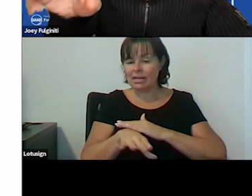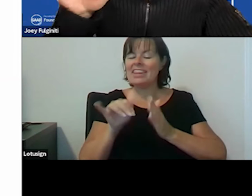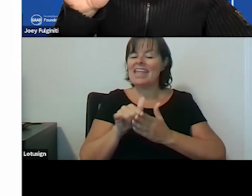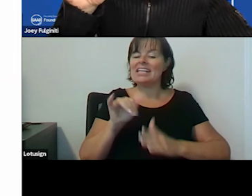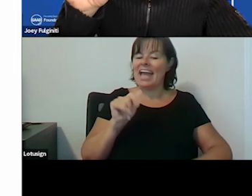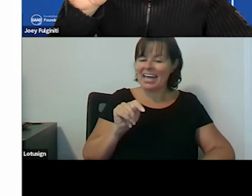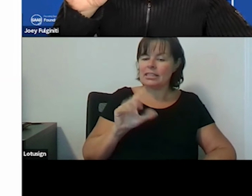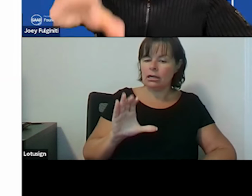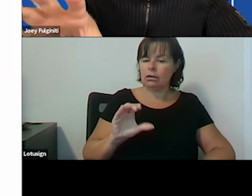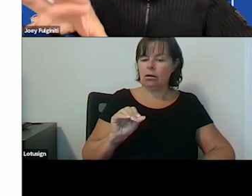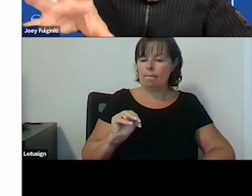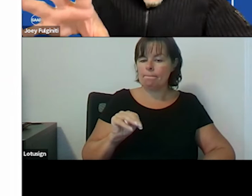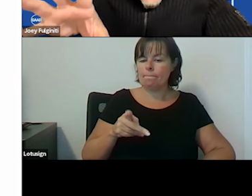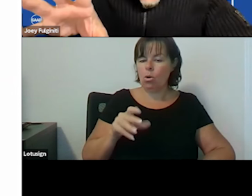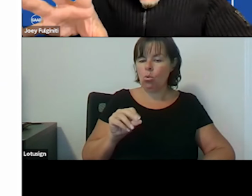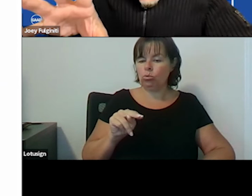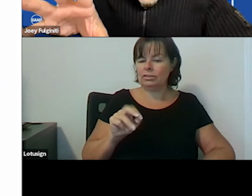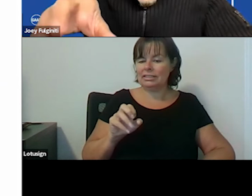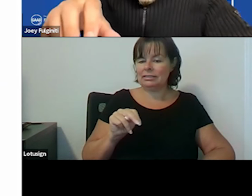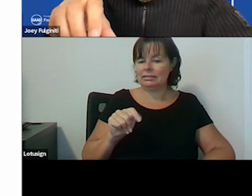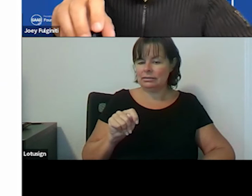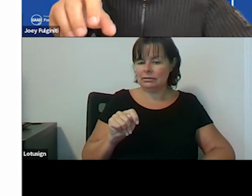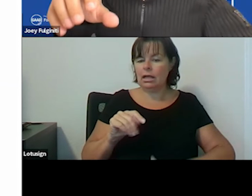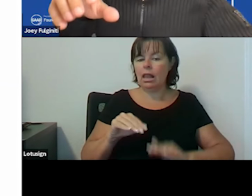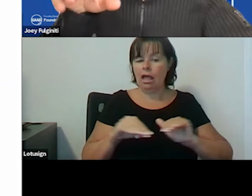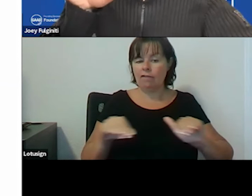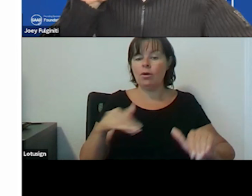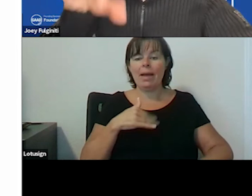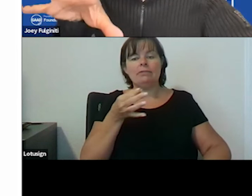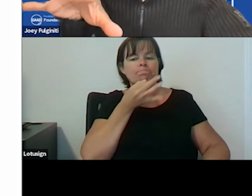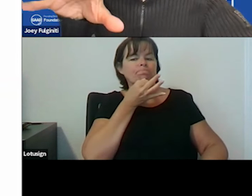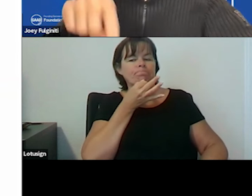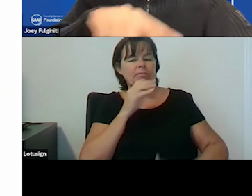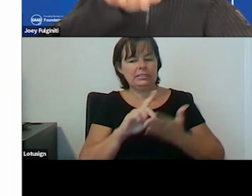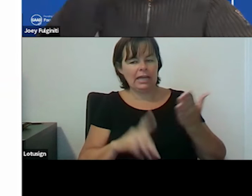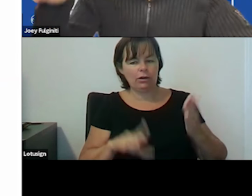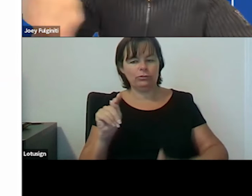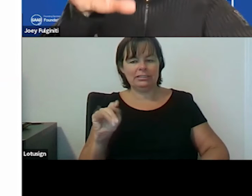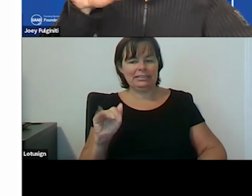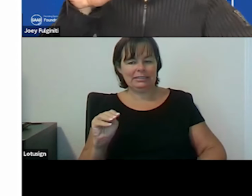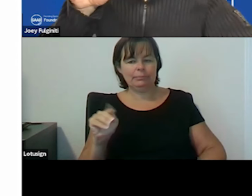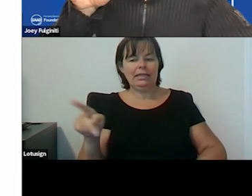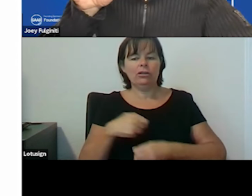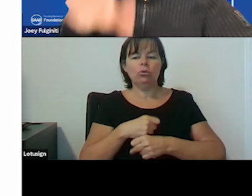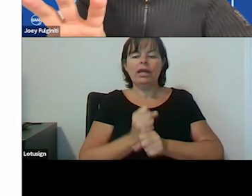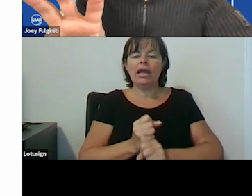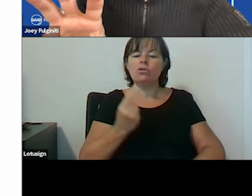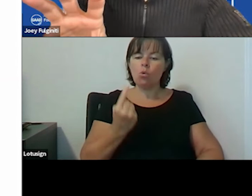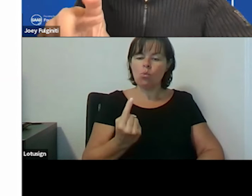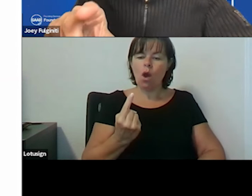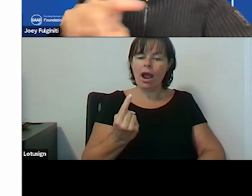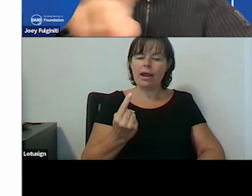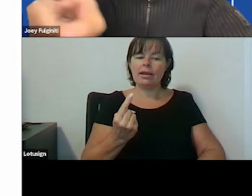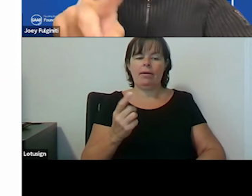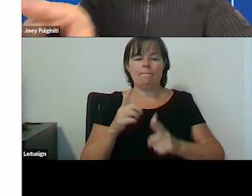and my my gene my genius designer Tim he created one massive component for this and all of these